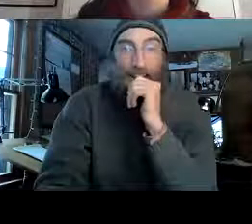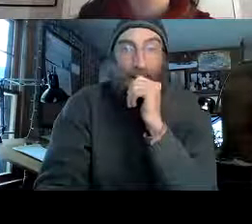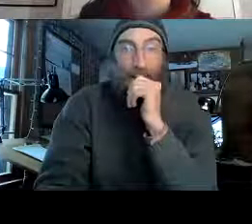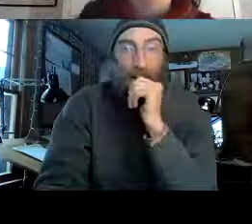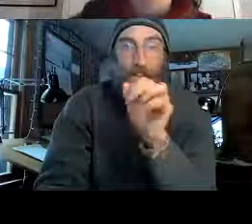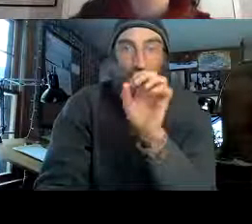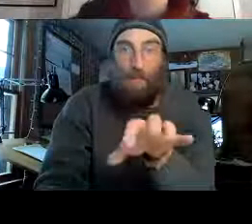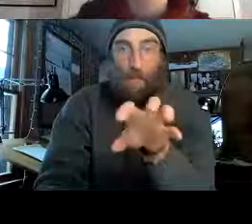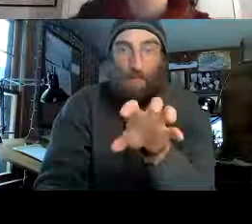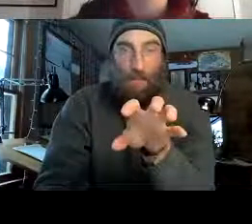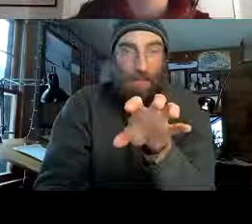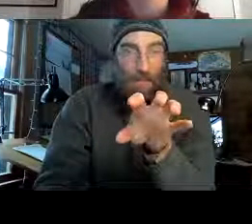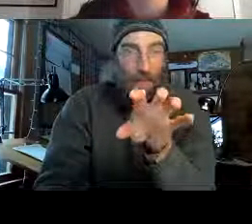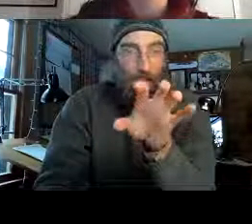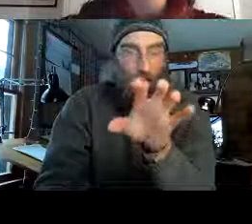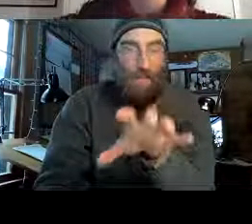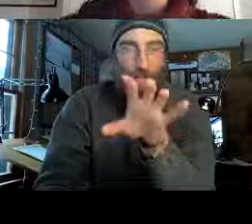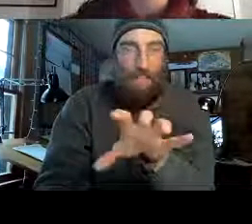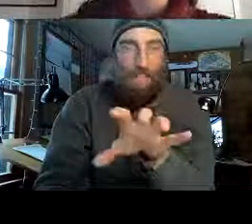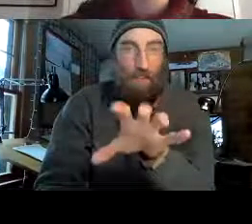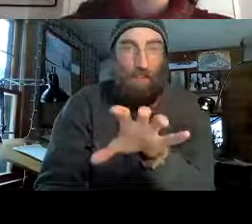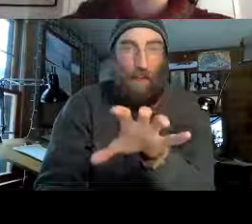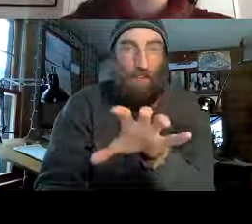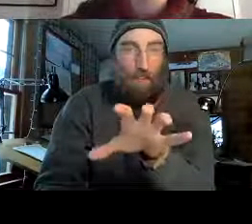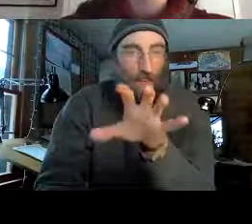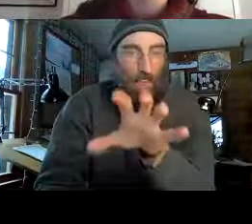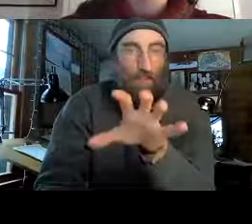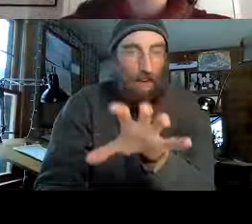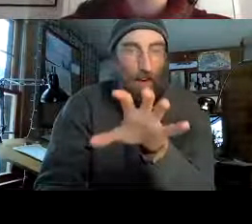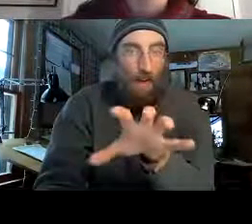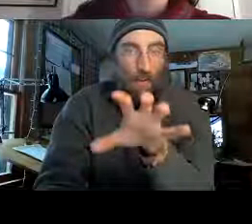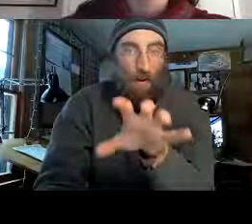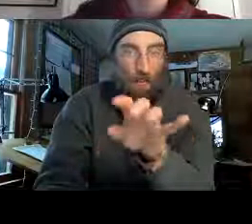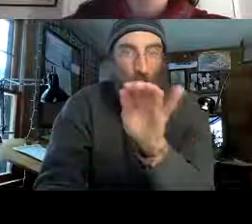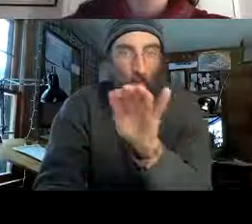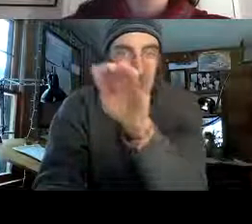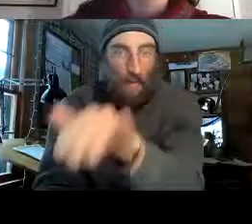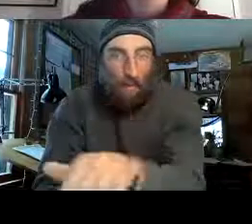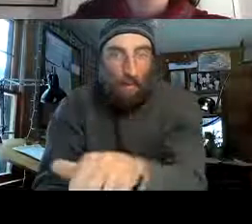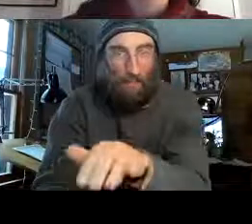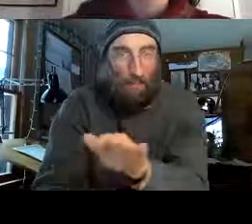And a lot of these pictures-- I don't trust myself to imagine it, because I've never had to march over that hill,